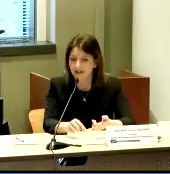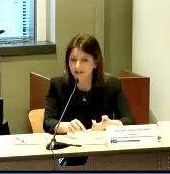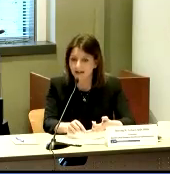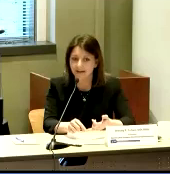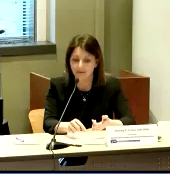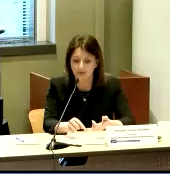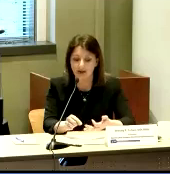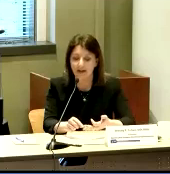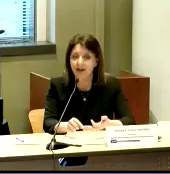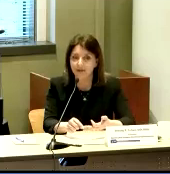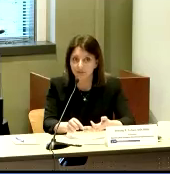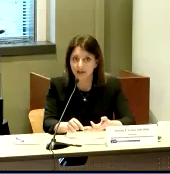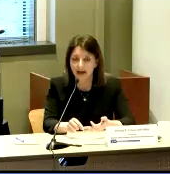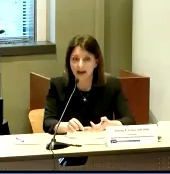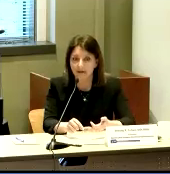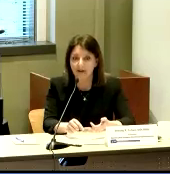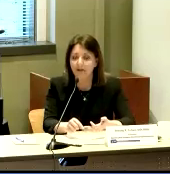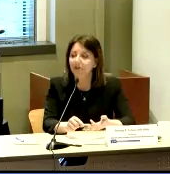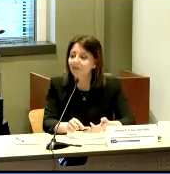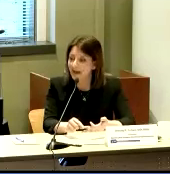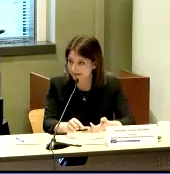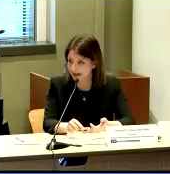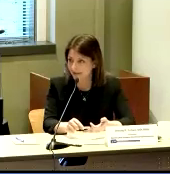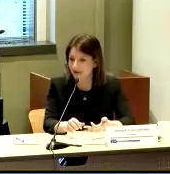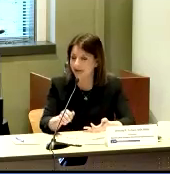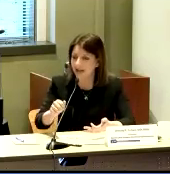to detect and respond, do we have the response capability?